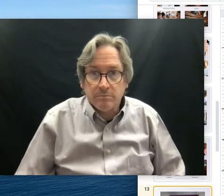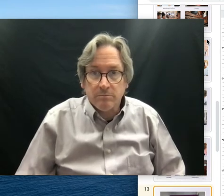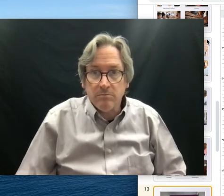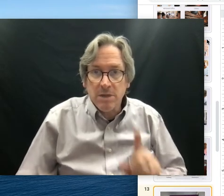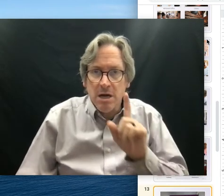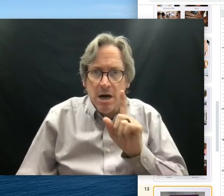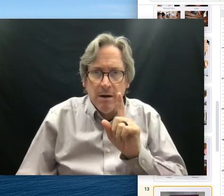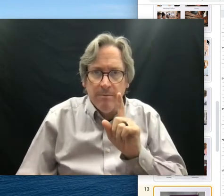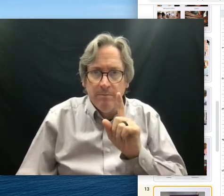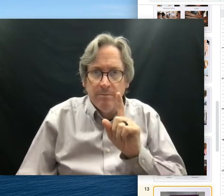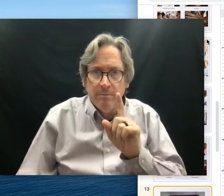um